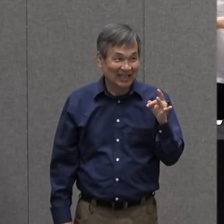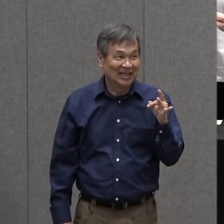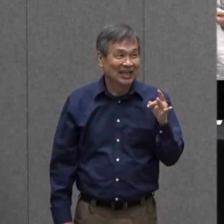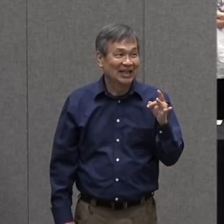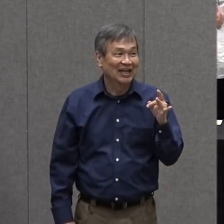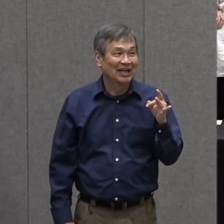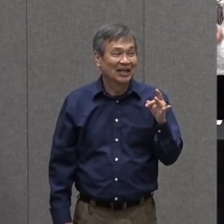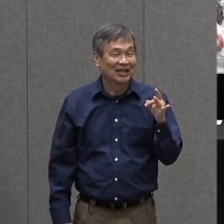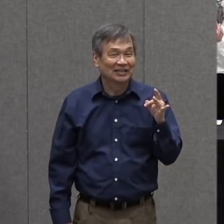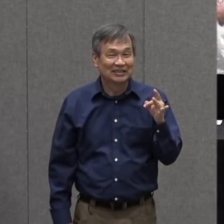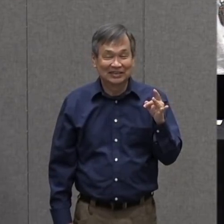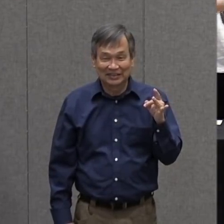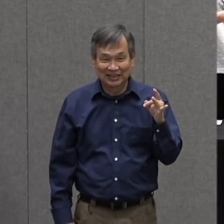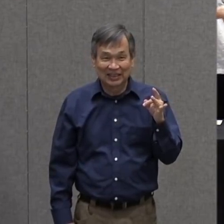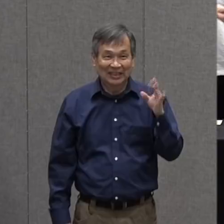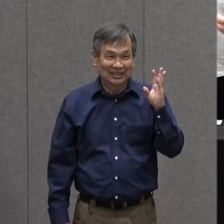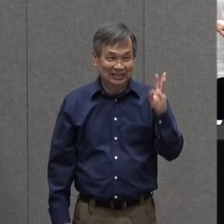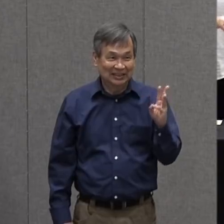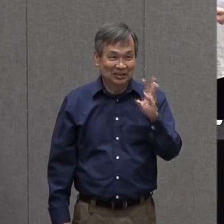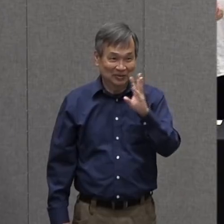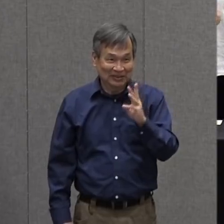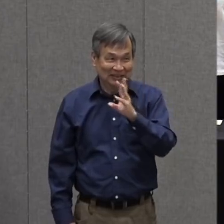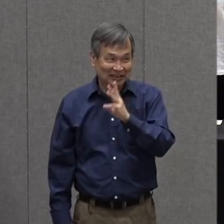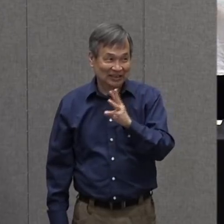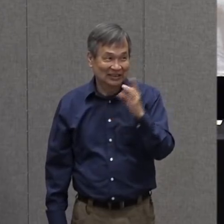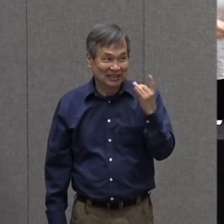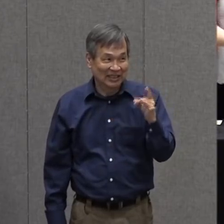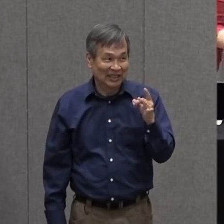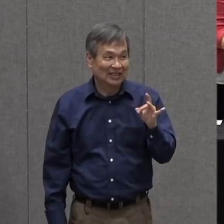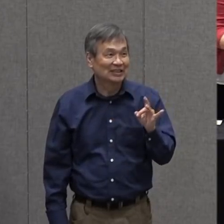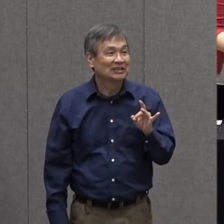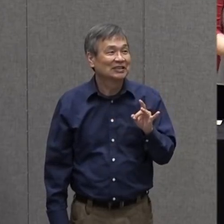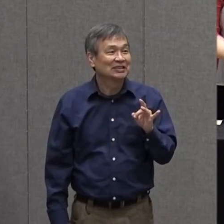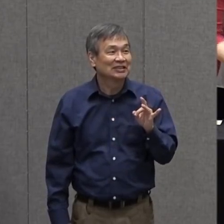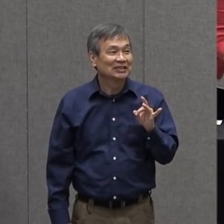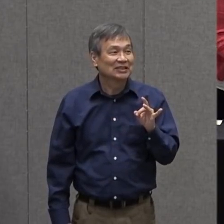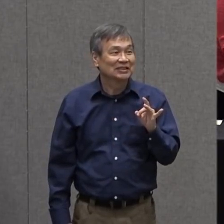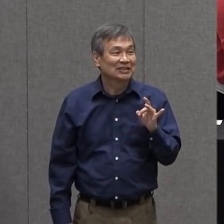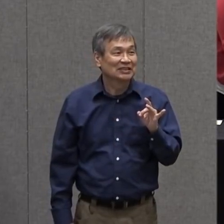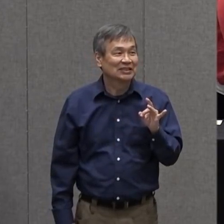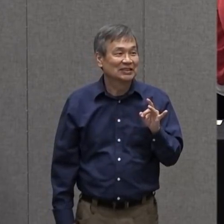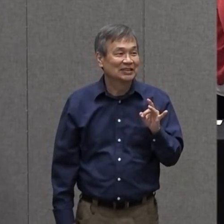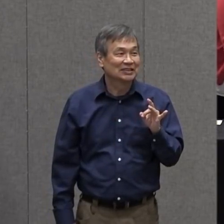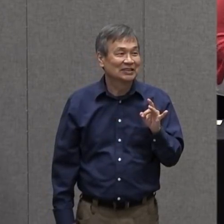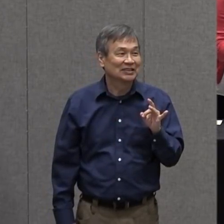18, six, plus six, plus six, add six and six as well. 18, let's try one more,